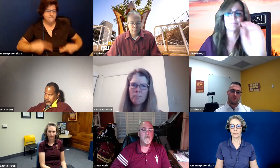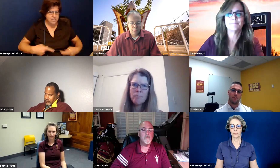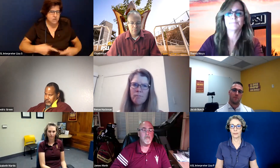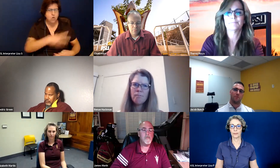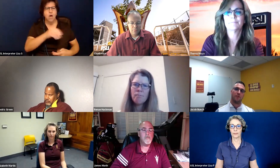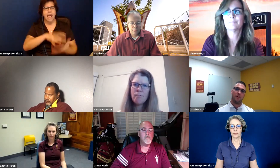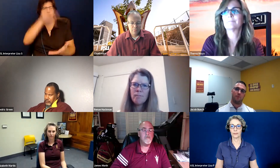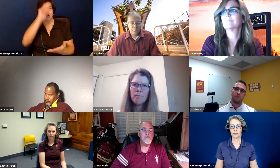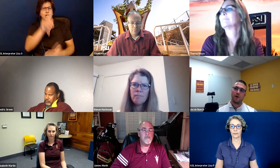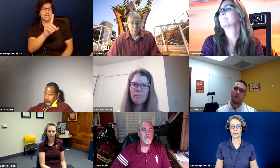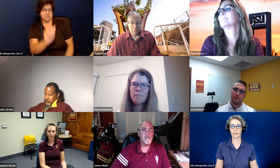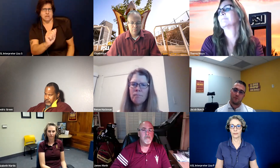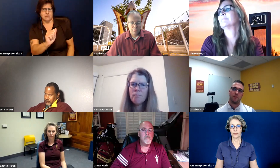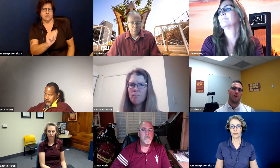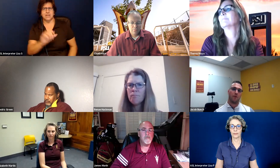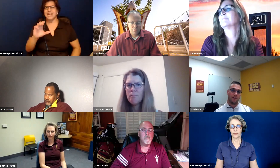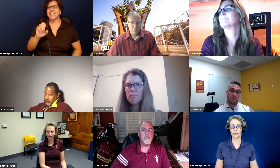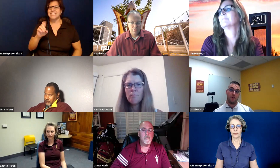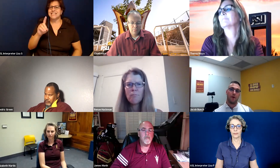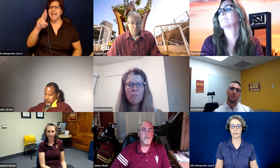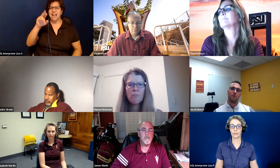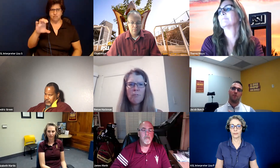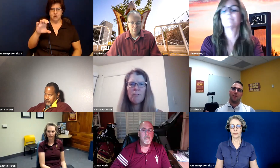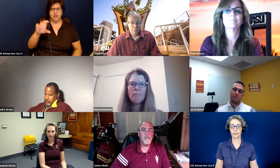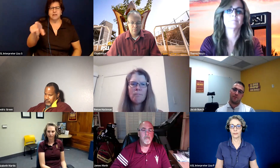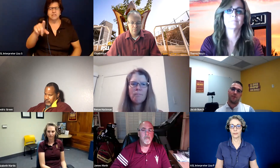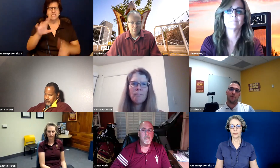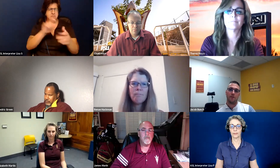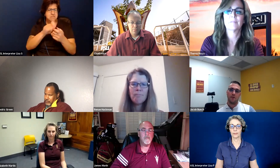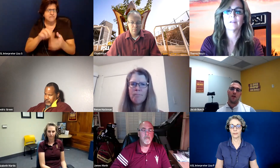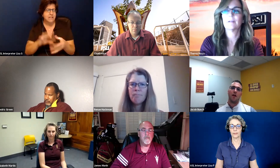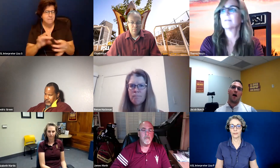As, Cedric mentioned, he works primarily with blind visually impaired students and assistive technology.